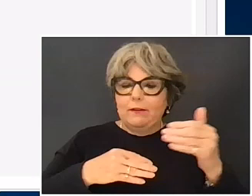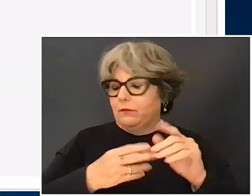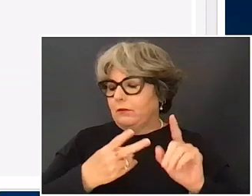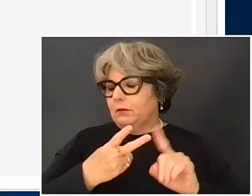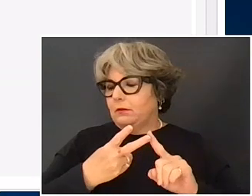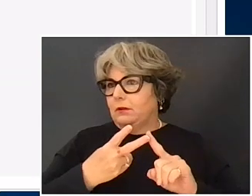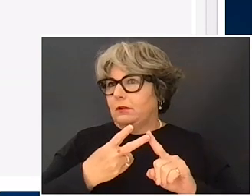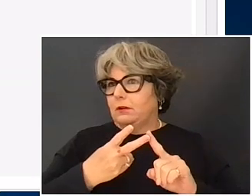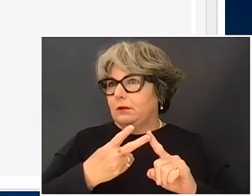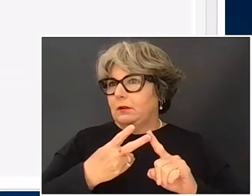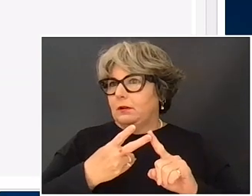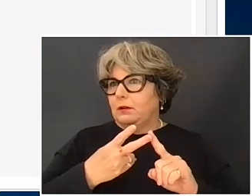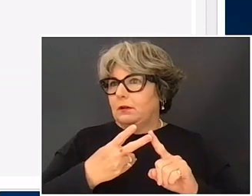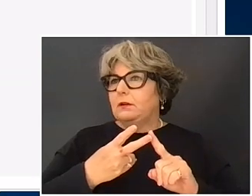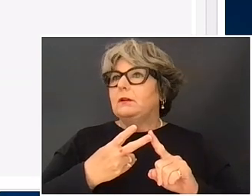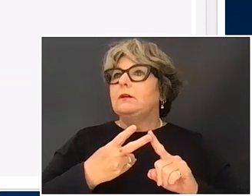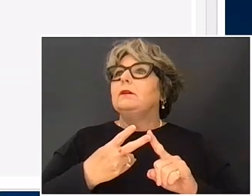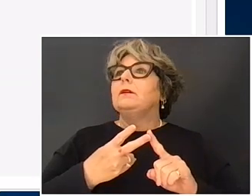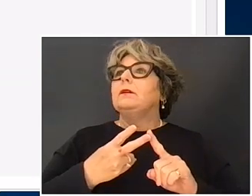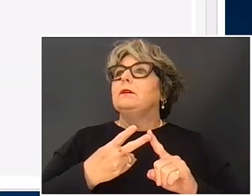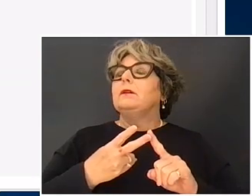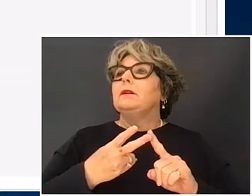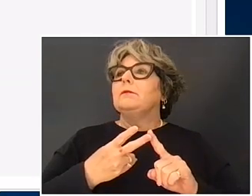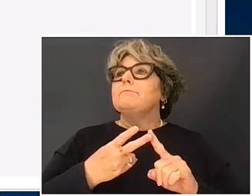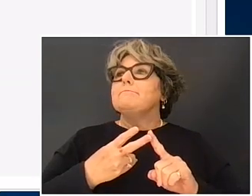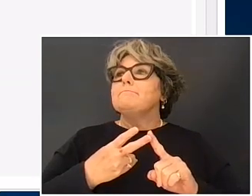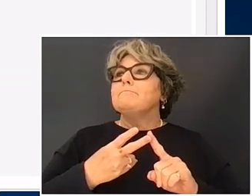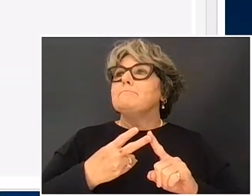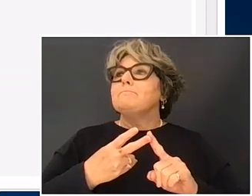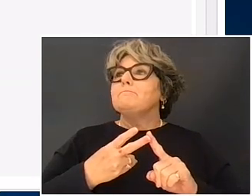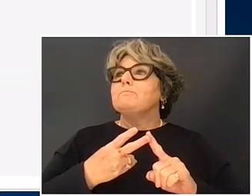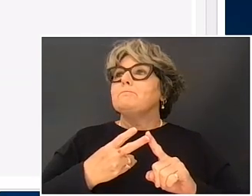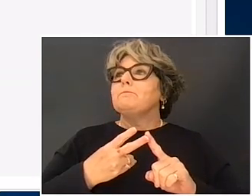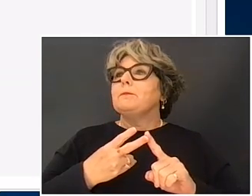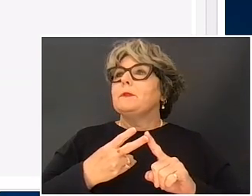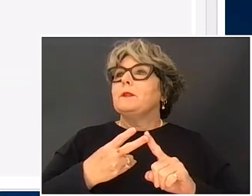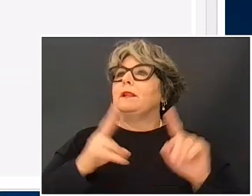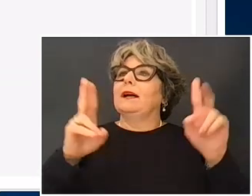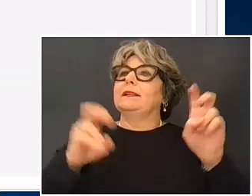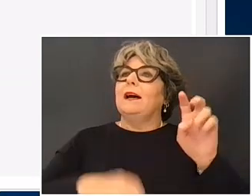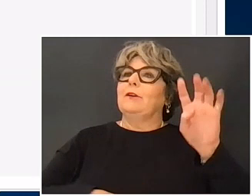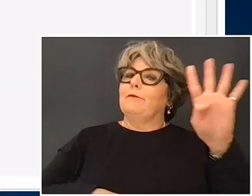not sort of parsing out by Title IV programs or not. So.